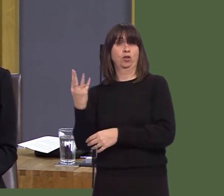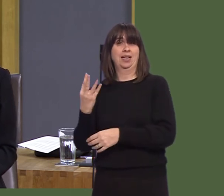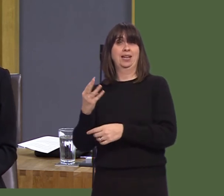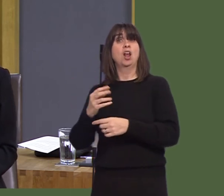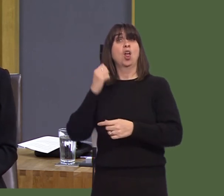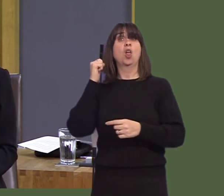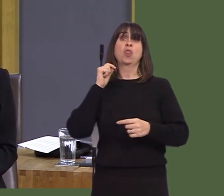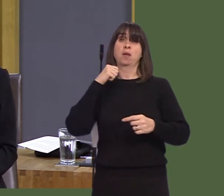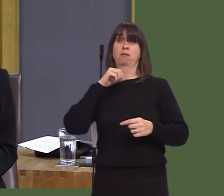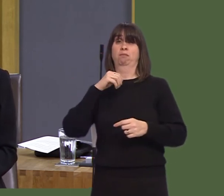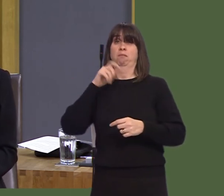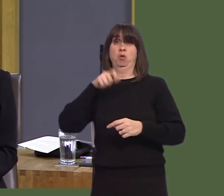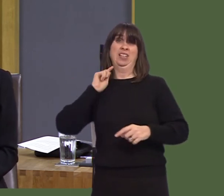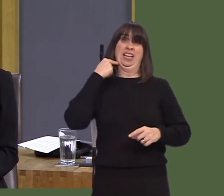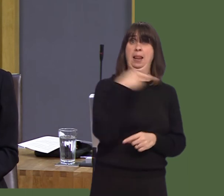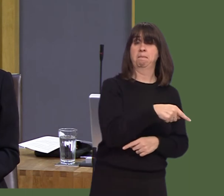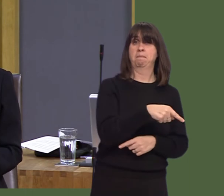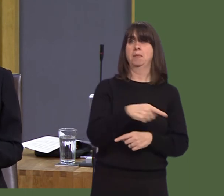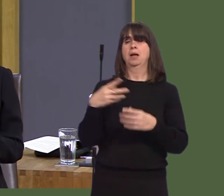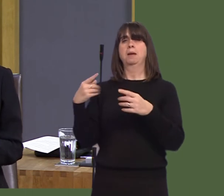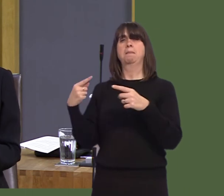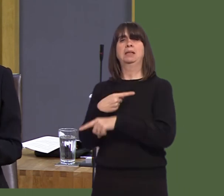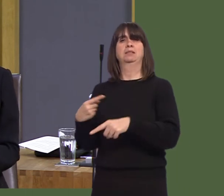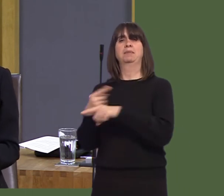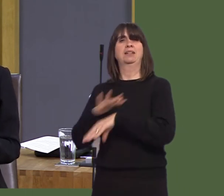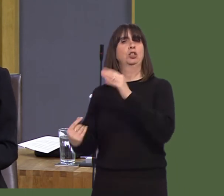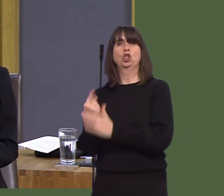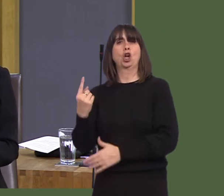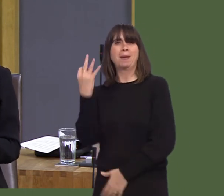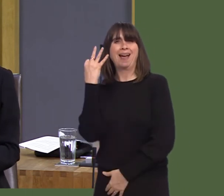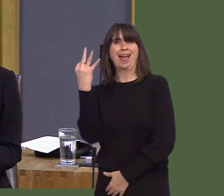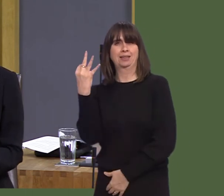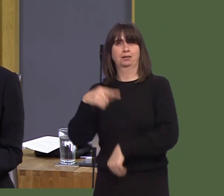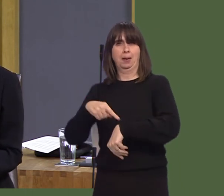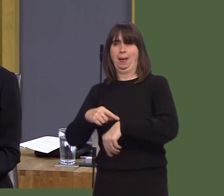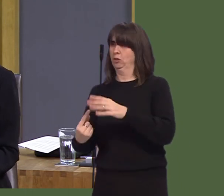improve financial management.' We know, though, from the report that Deloitte